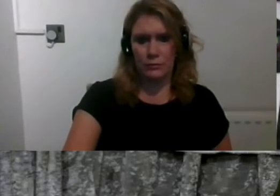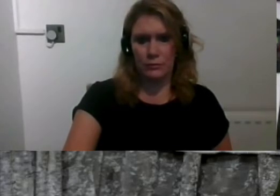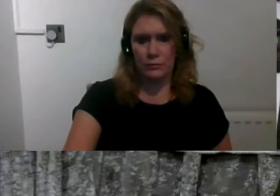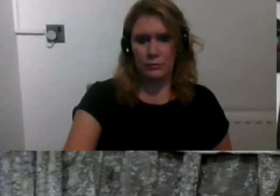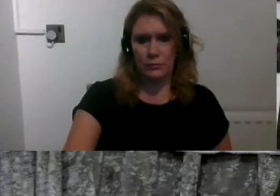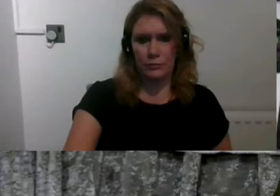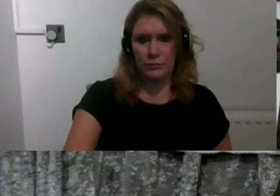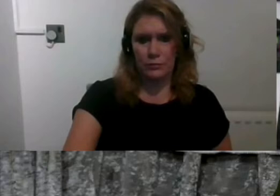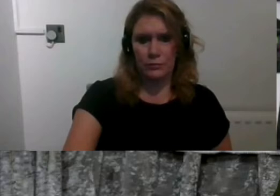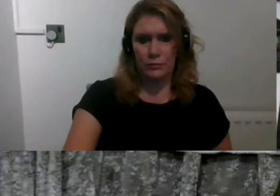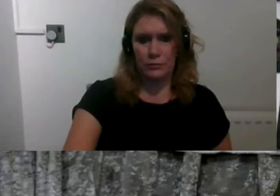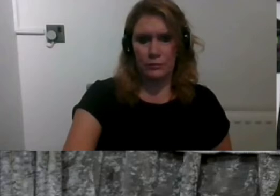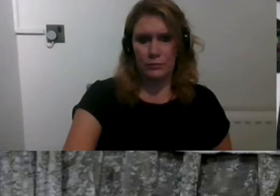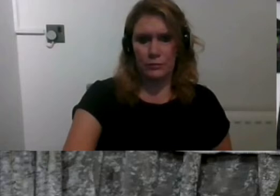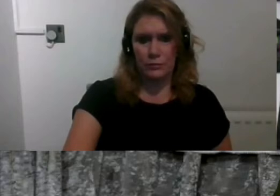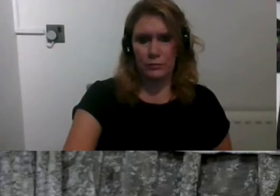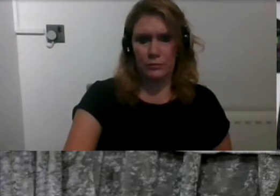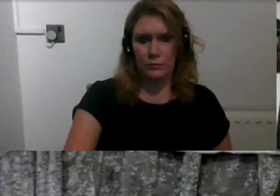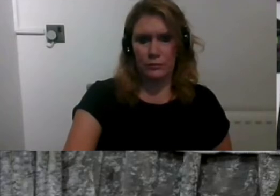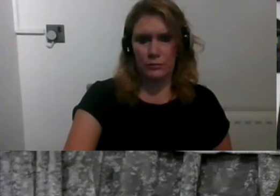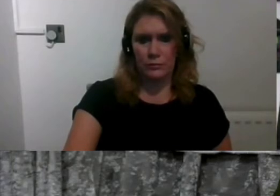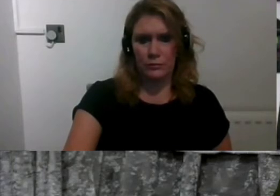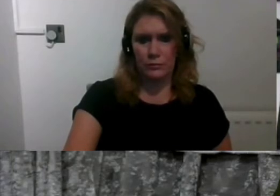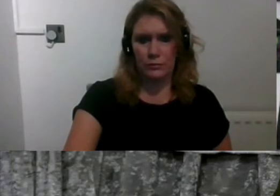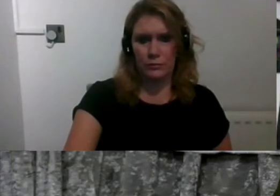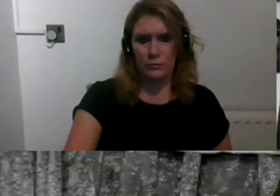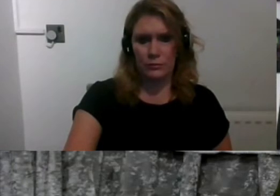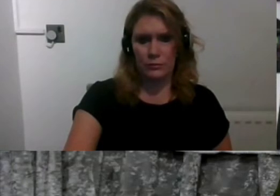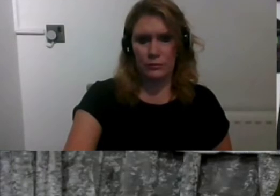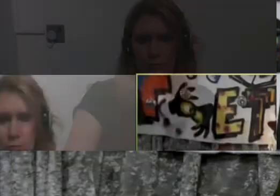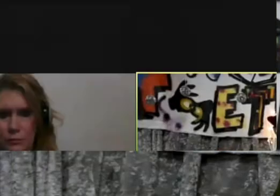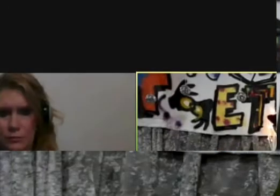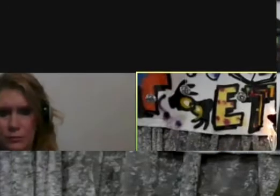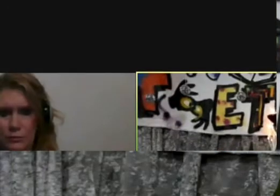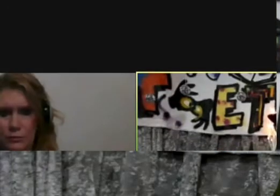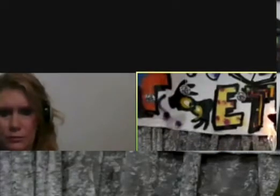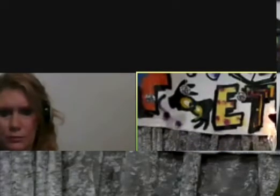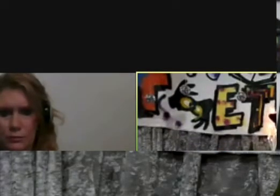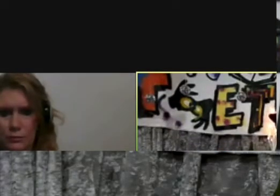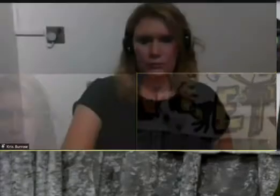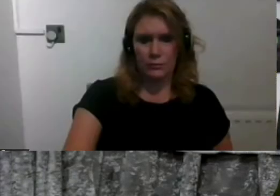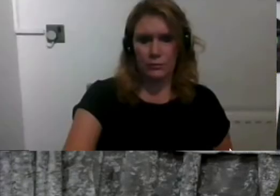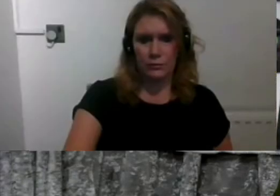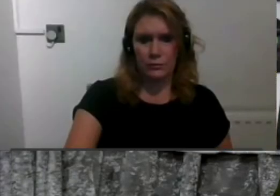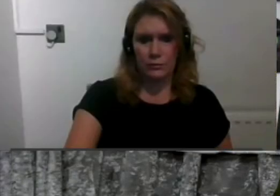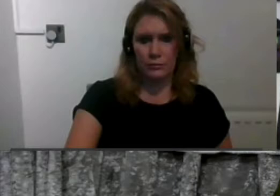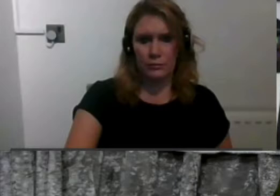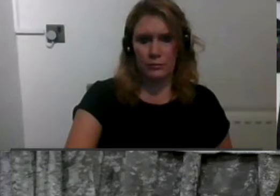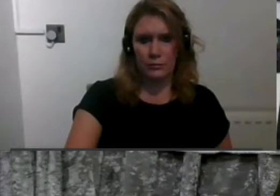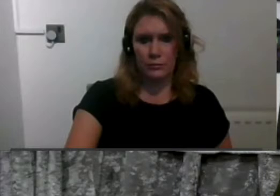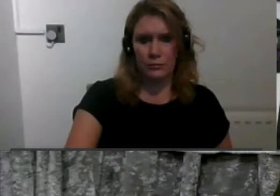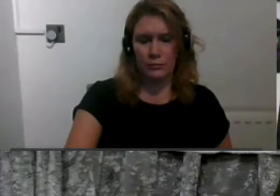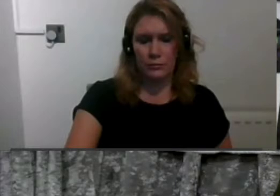should by a miracle of technology be able to get the live captions directly from the Zoom. Those captions can have a slight delay but on the other hand so can the